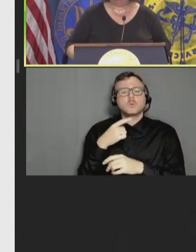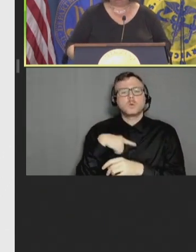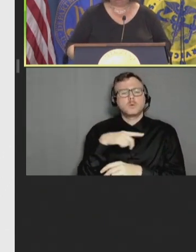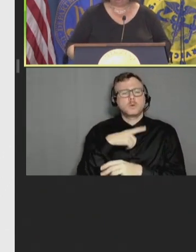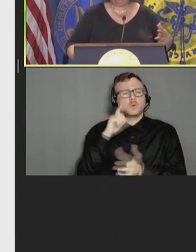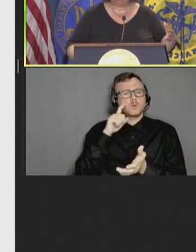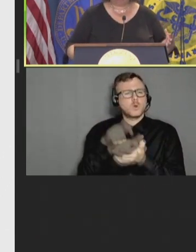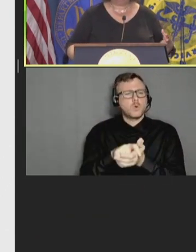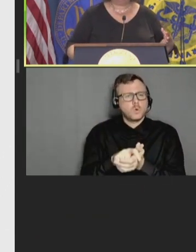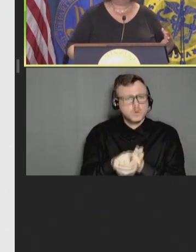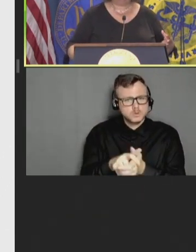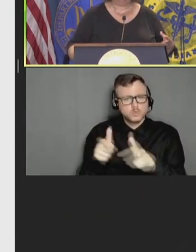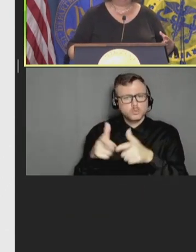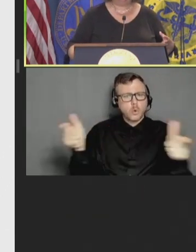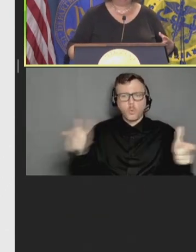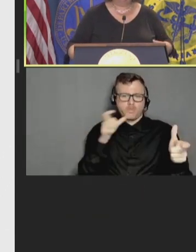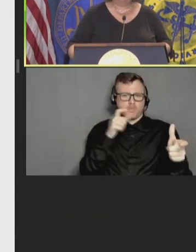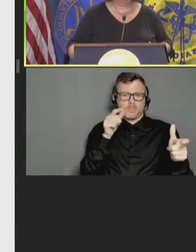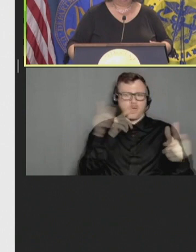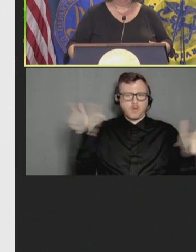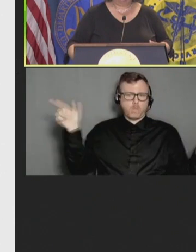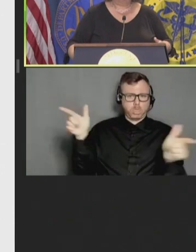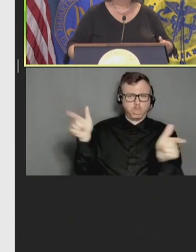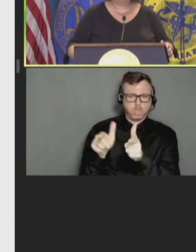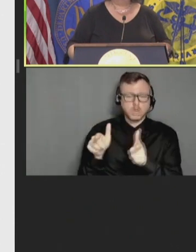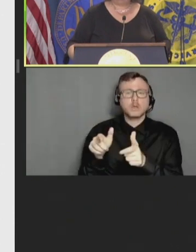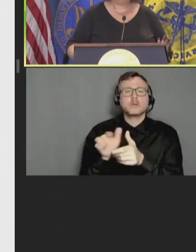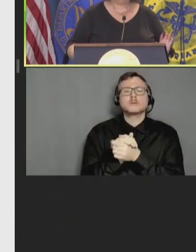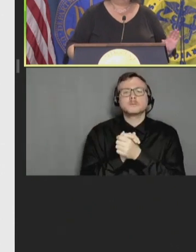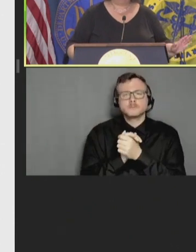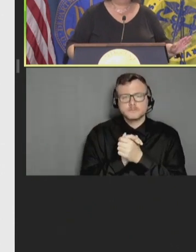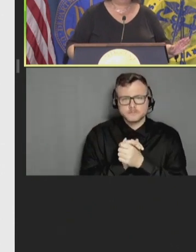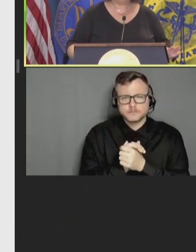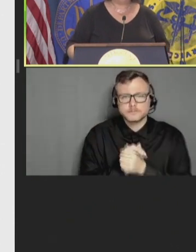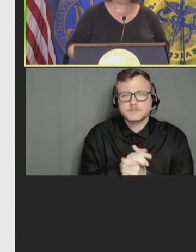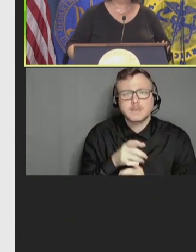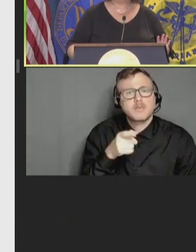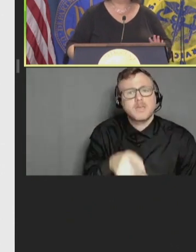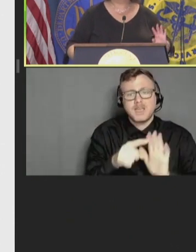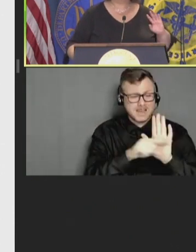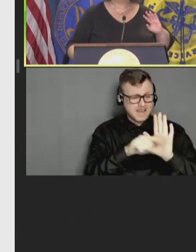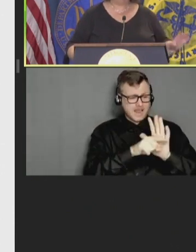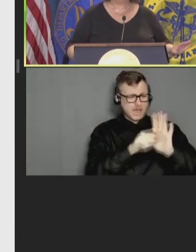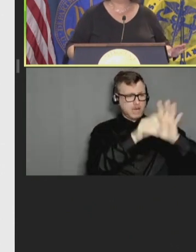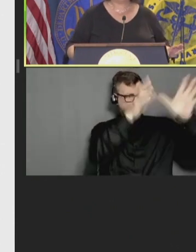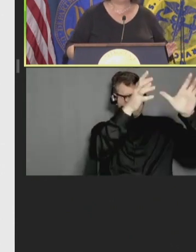The negative bills we were seeing ranged the gamut. I mean, there were a lot of interesting